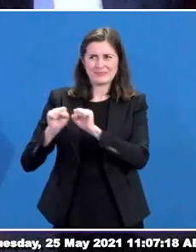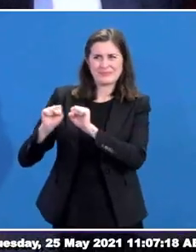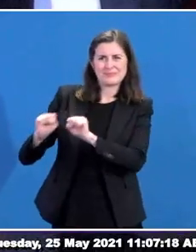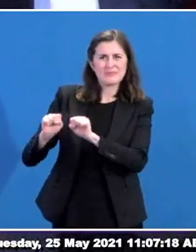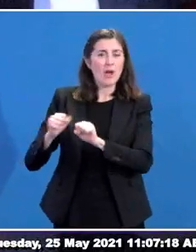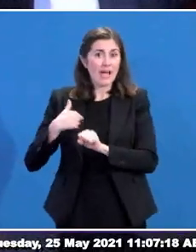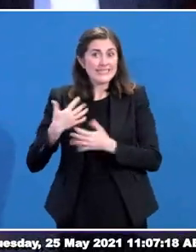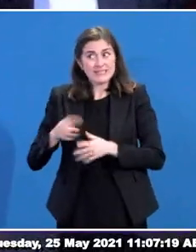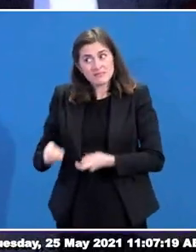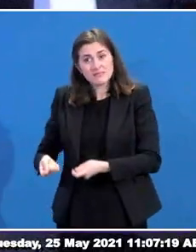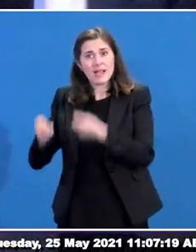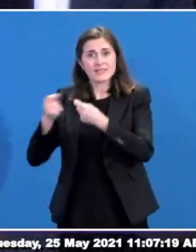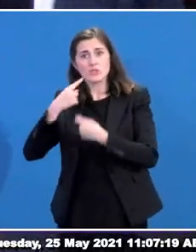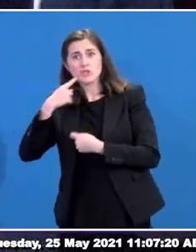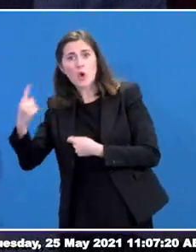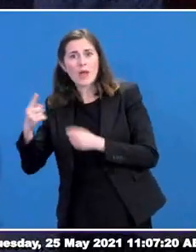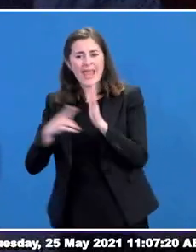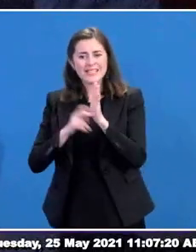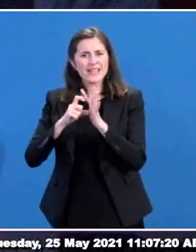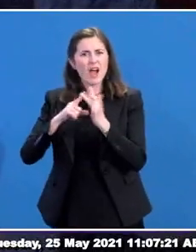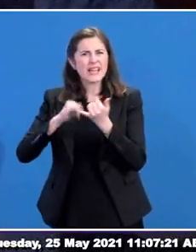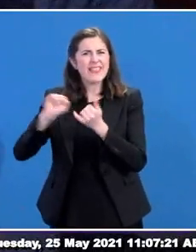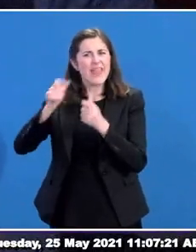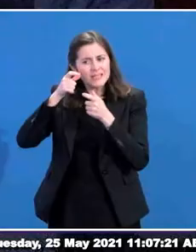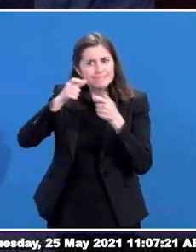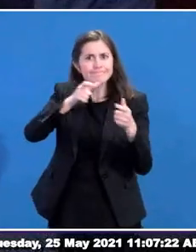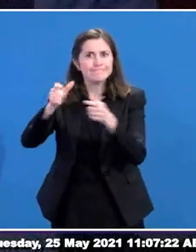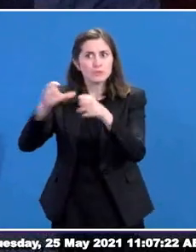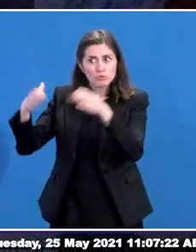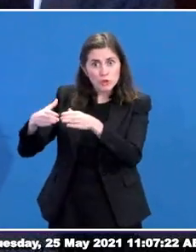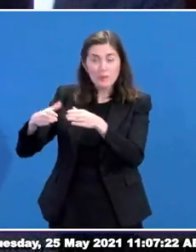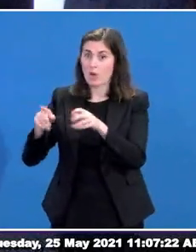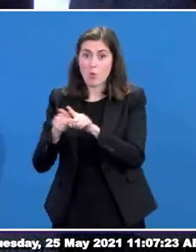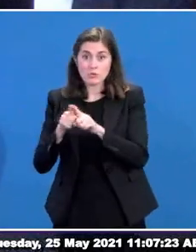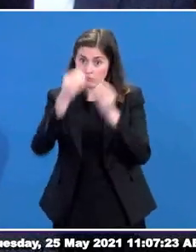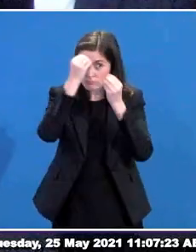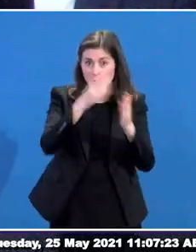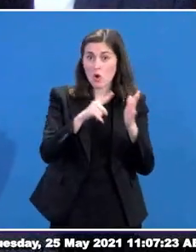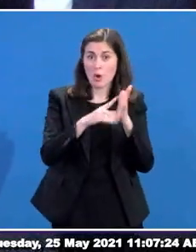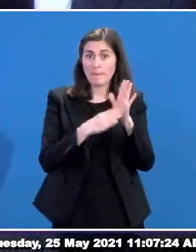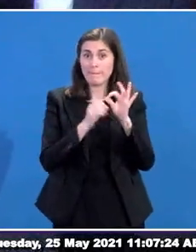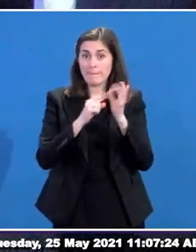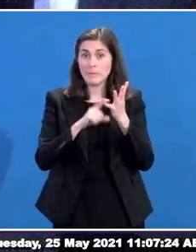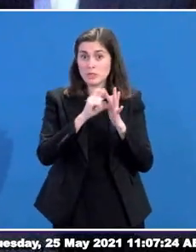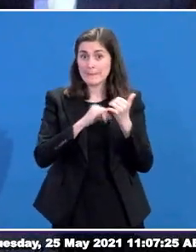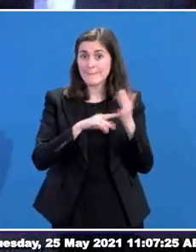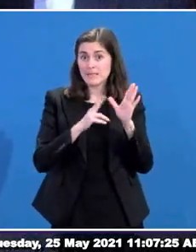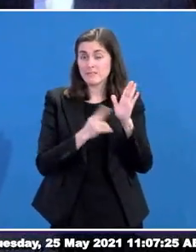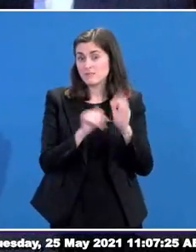And, before that the Ombudsman, that the reporting process of issues